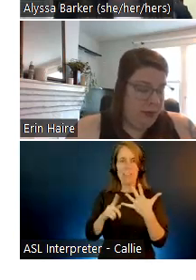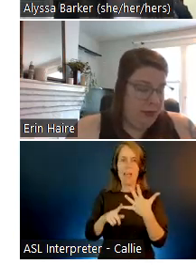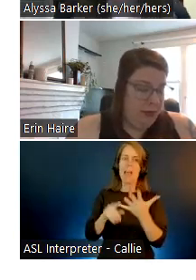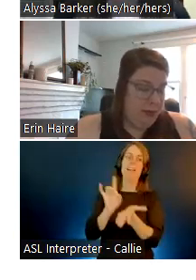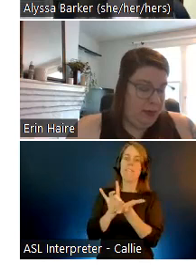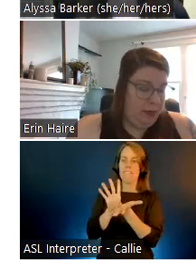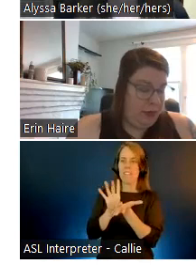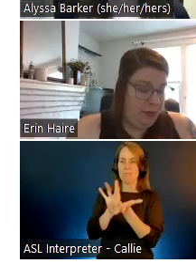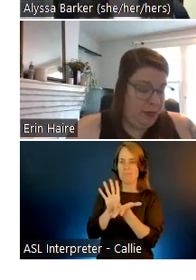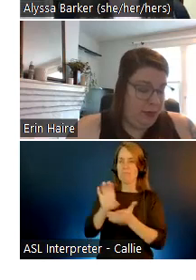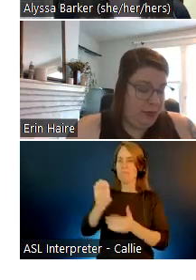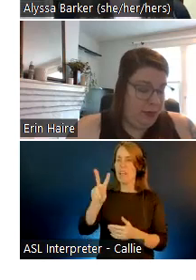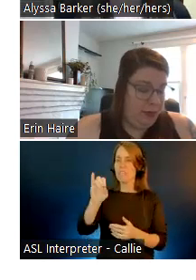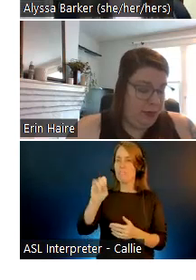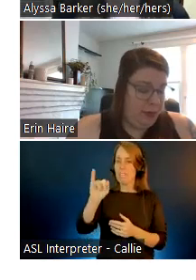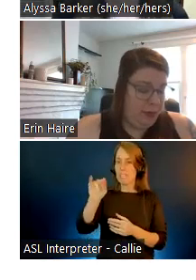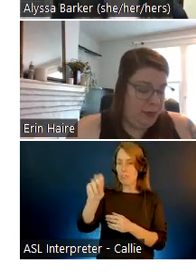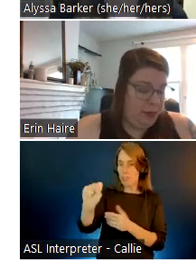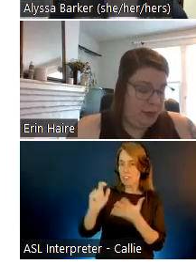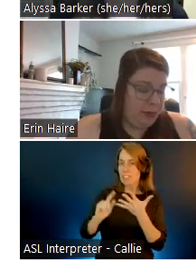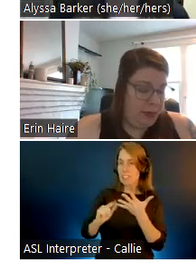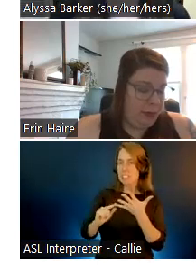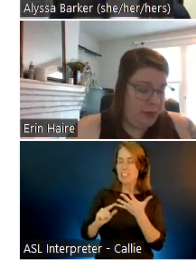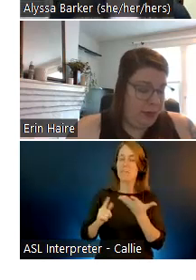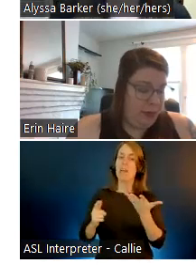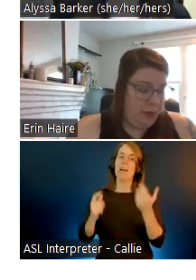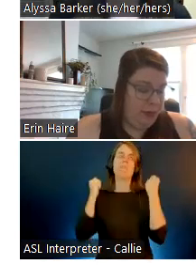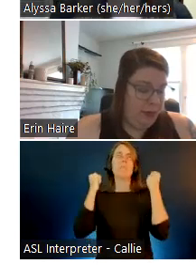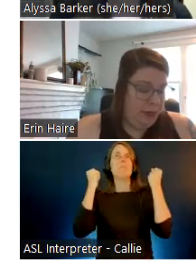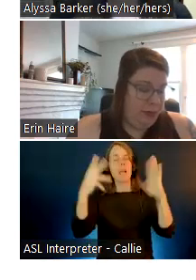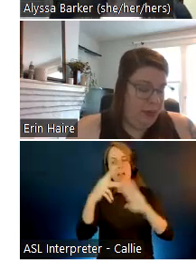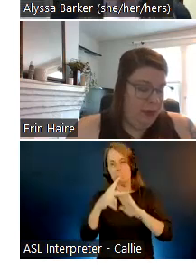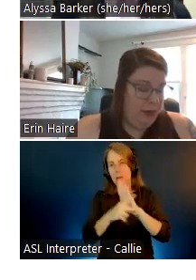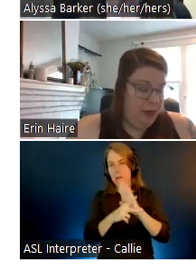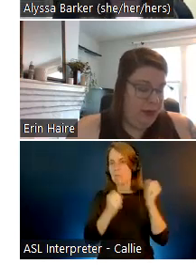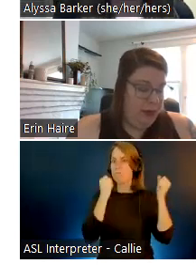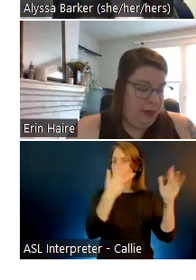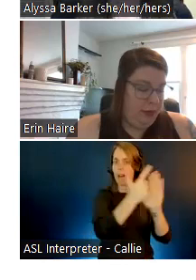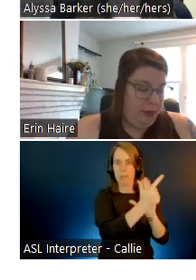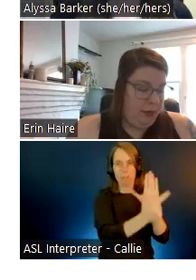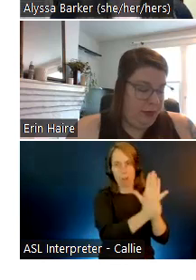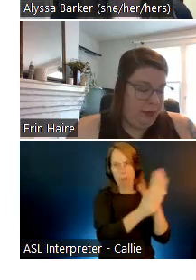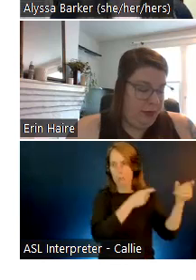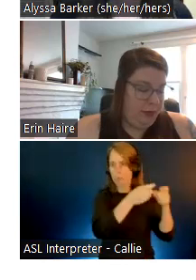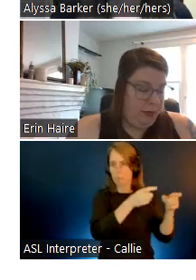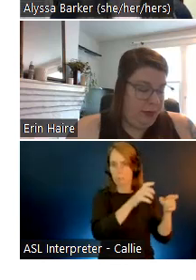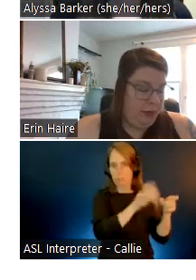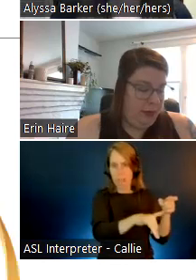laws that govern the eviction process and we're not going into that today next slide please